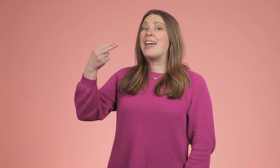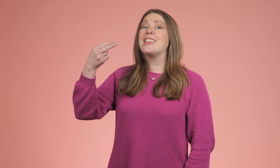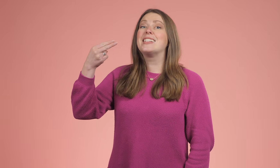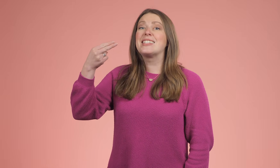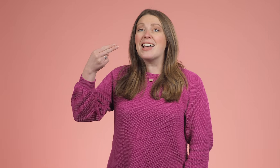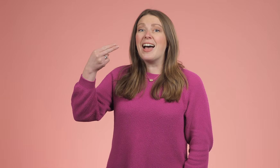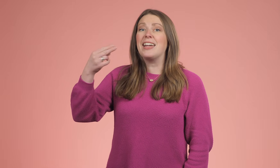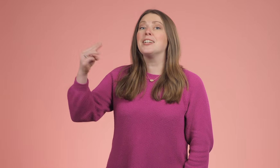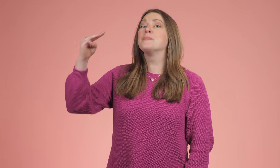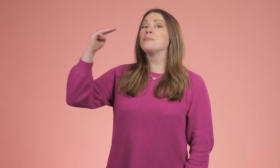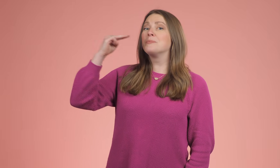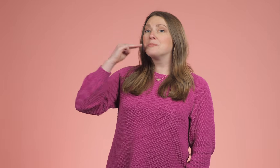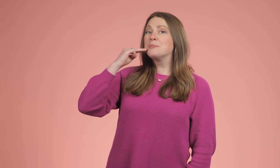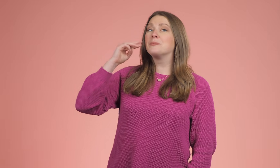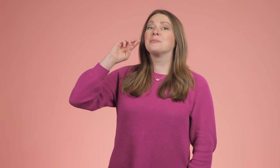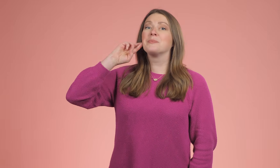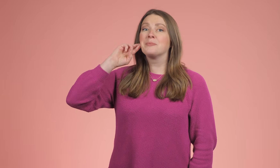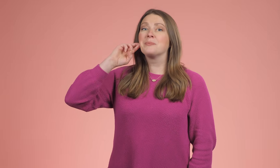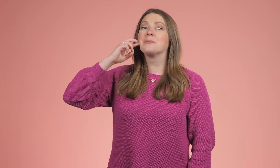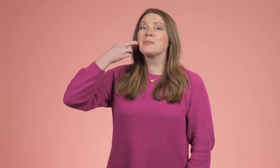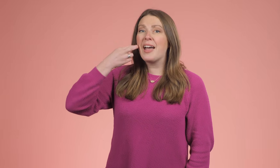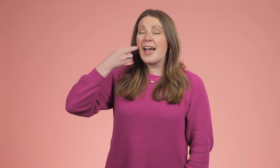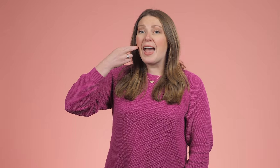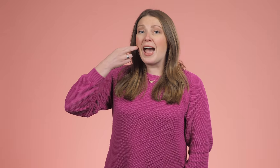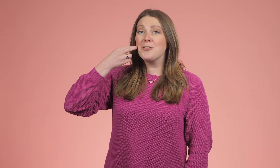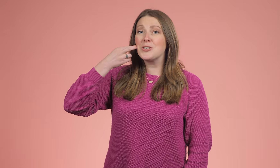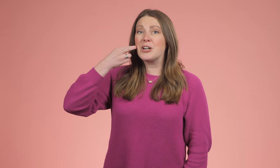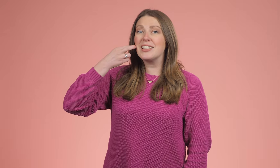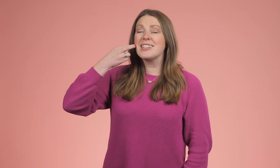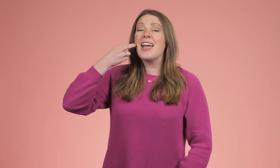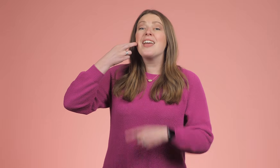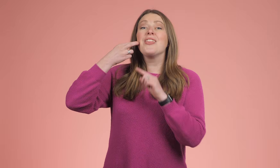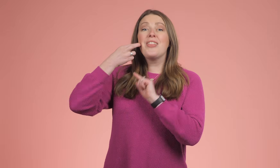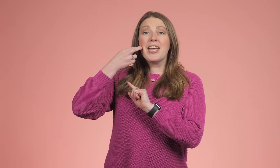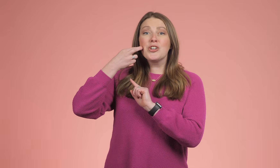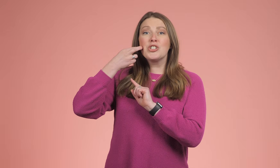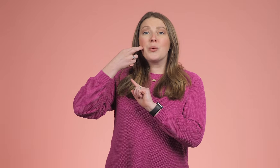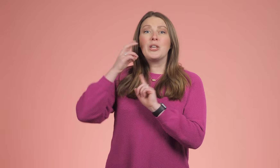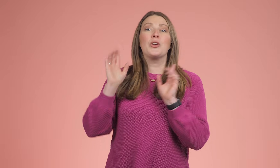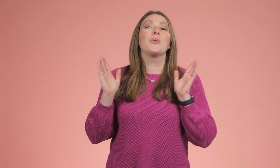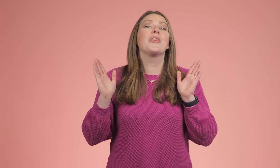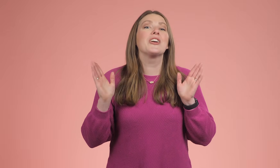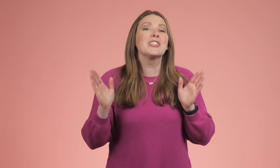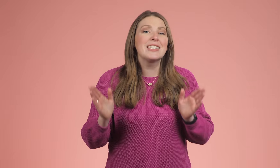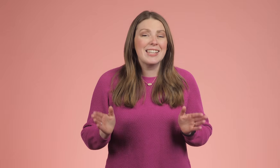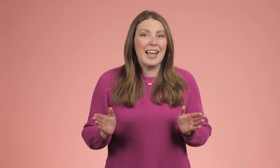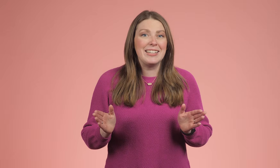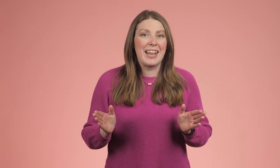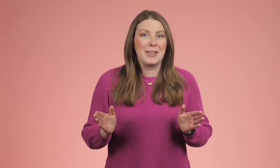and then sign after it, they are showing you their sign name.